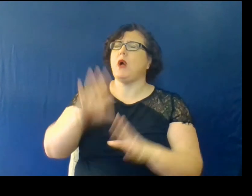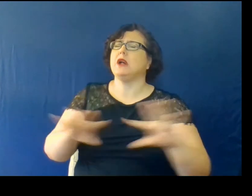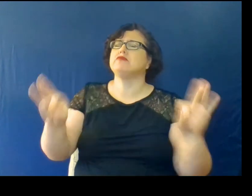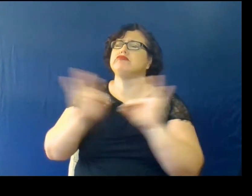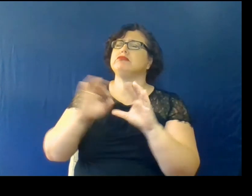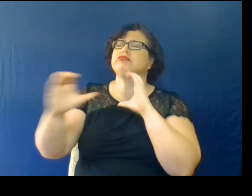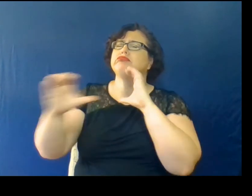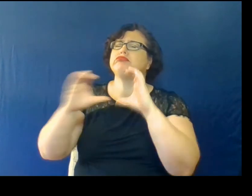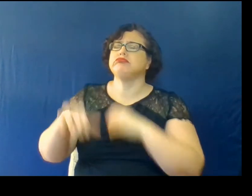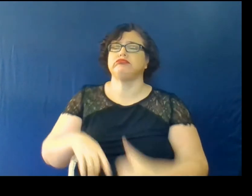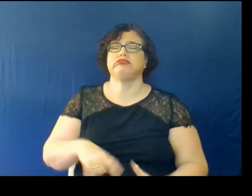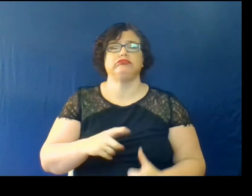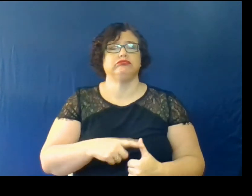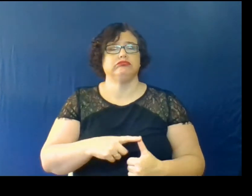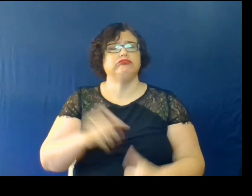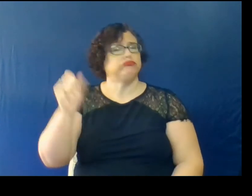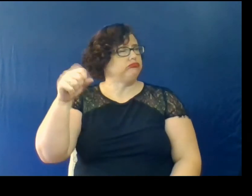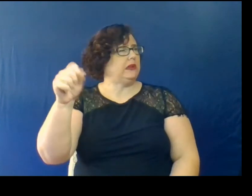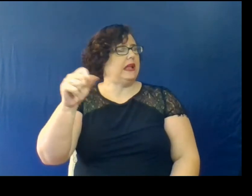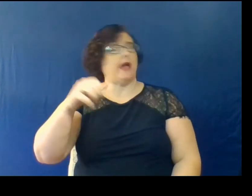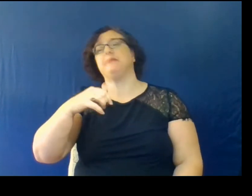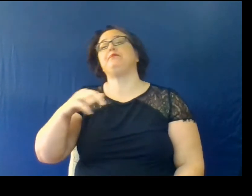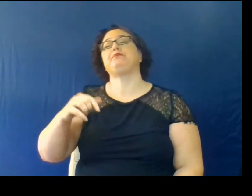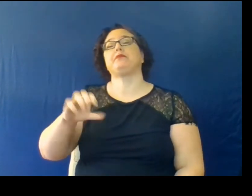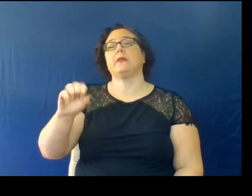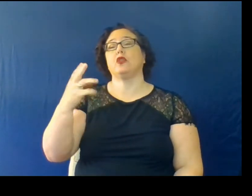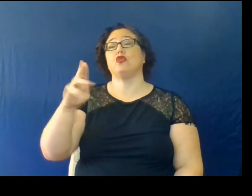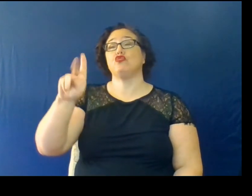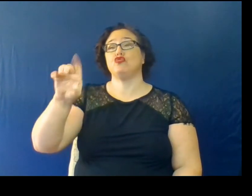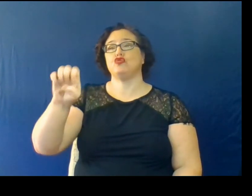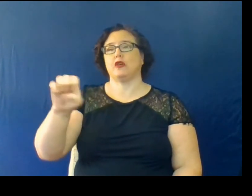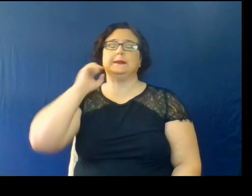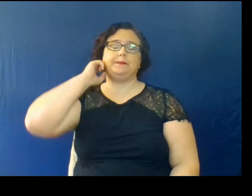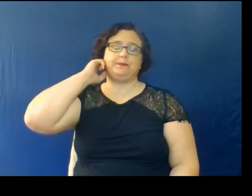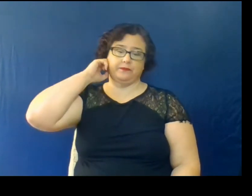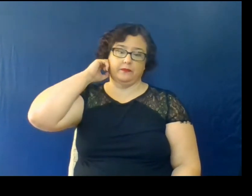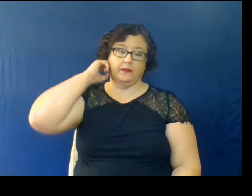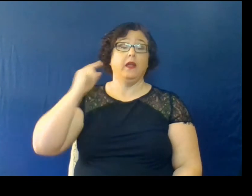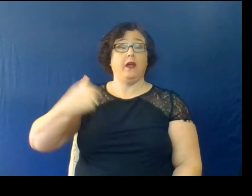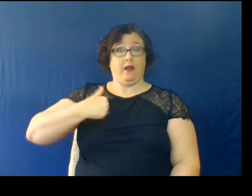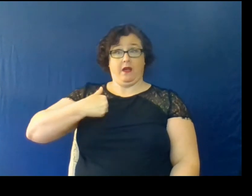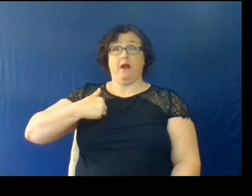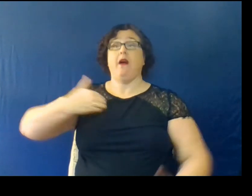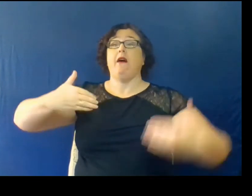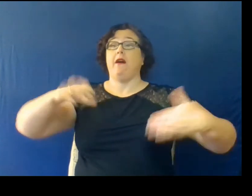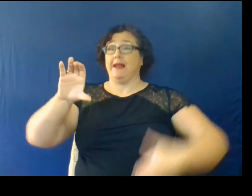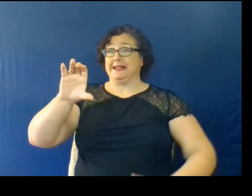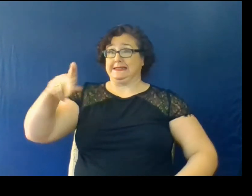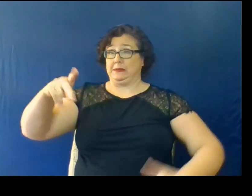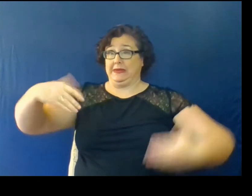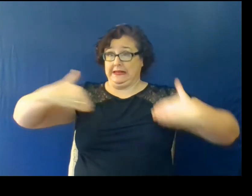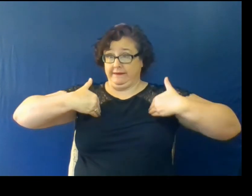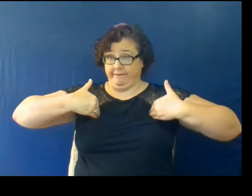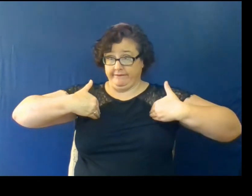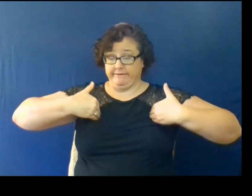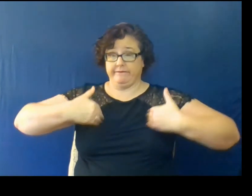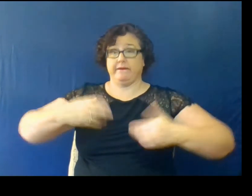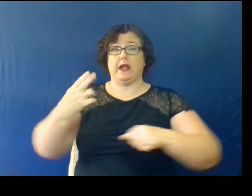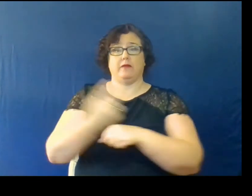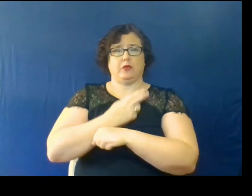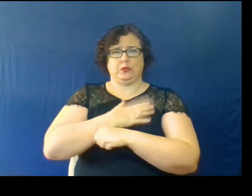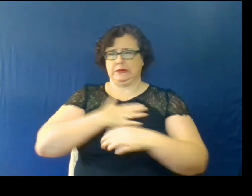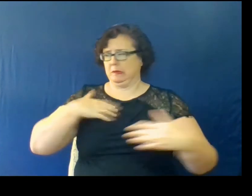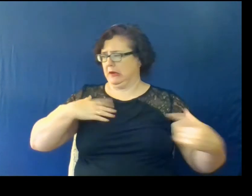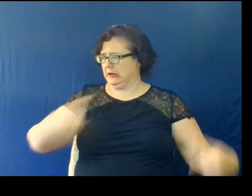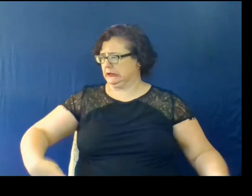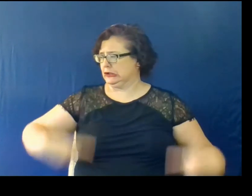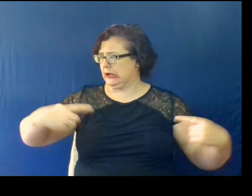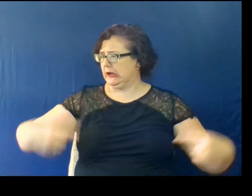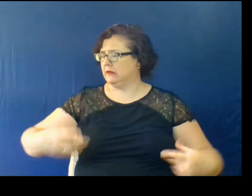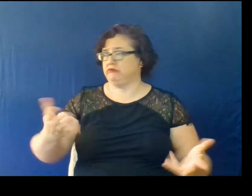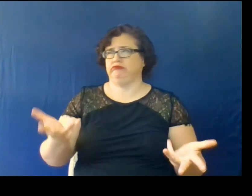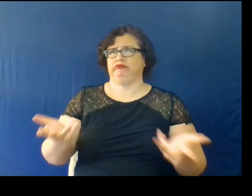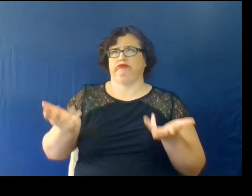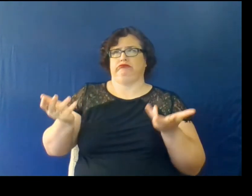Yeah so to start I have a cerebral palsy and I have been using my chair gosh I would say